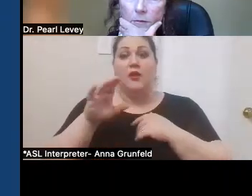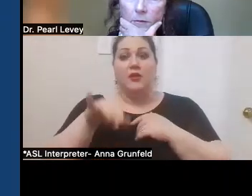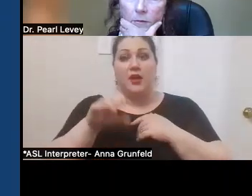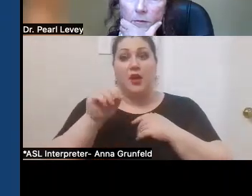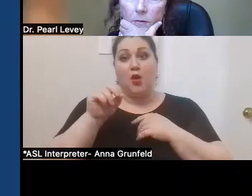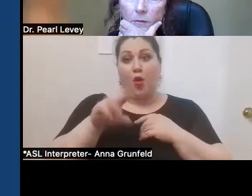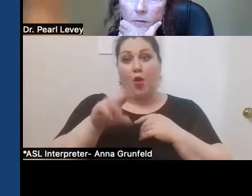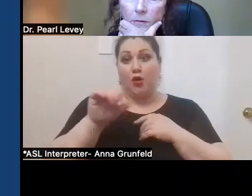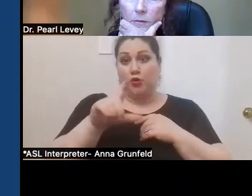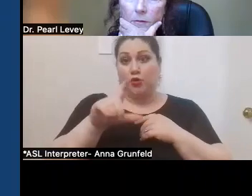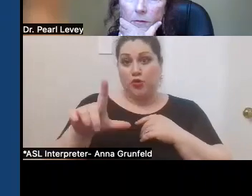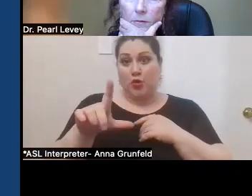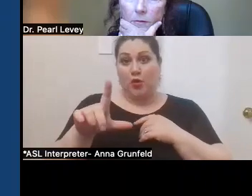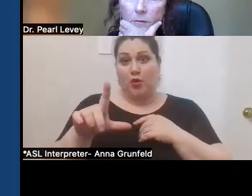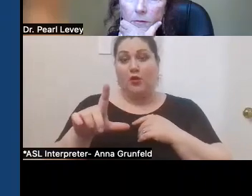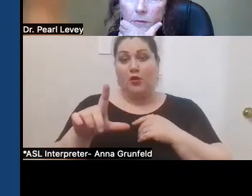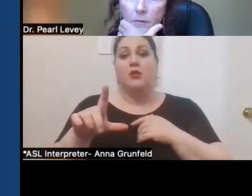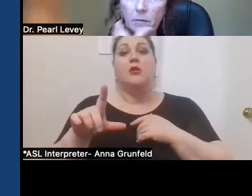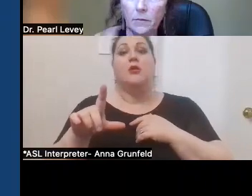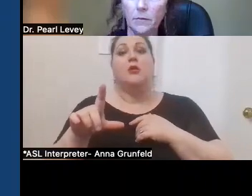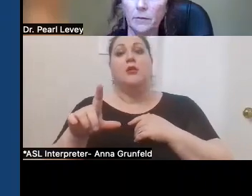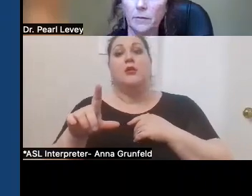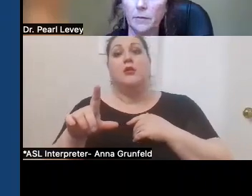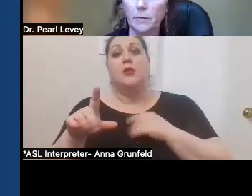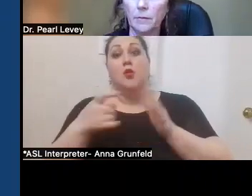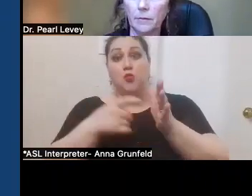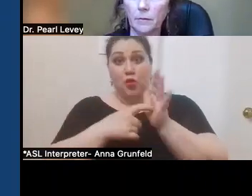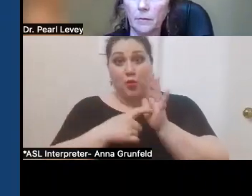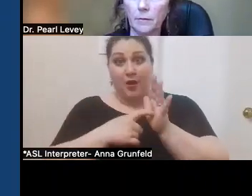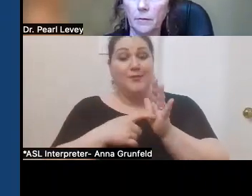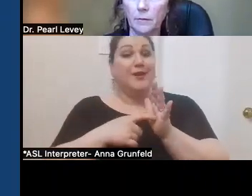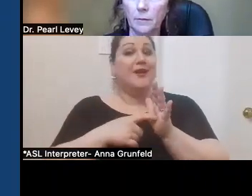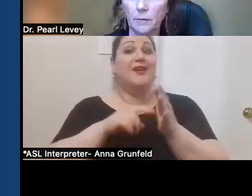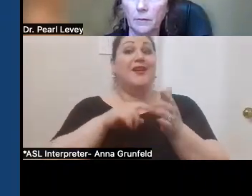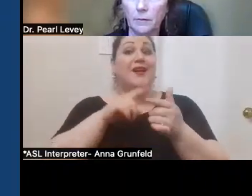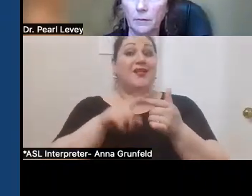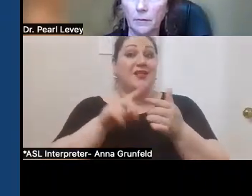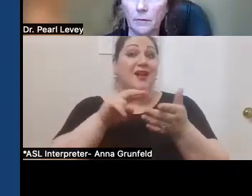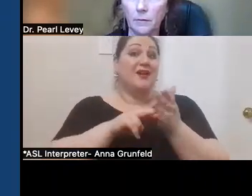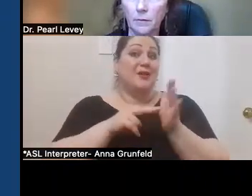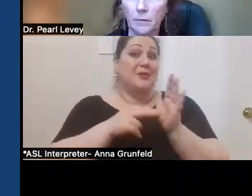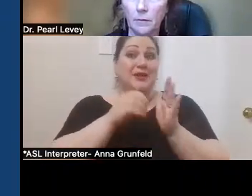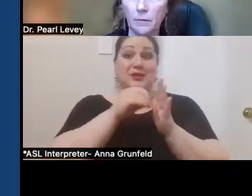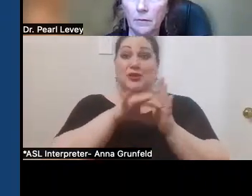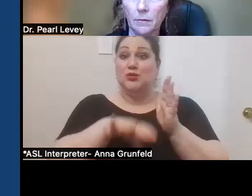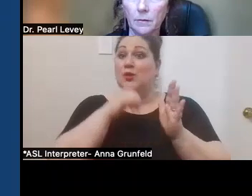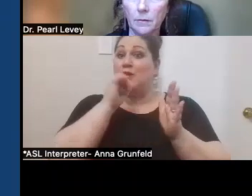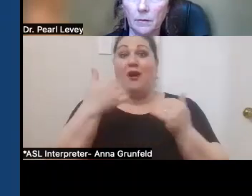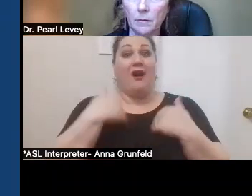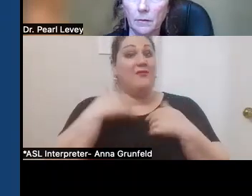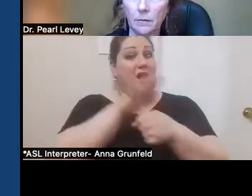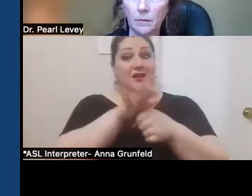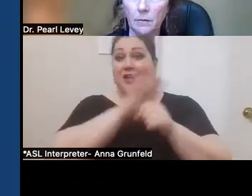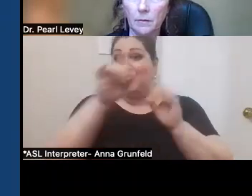required time in the rotation and so for some of them they've had to extend the rotation. They've had to come back and do one or two more weeks